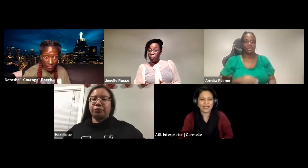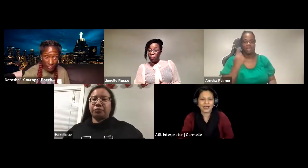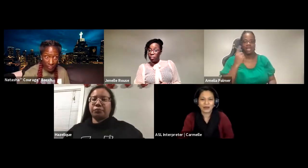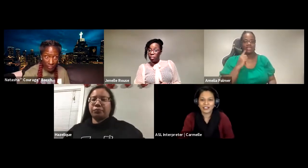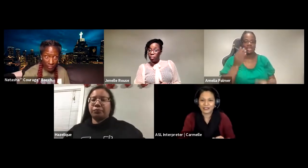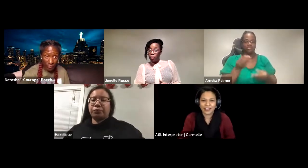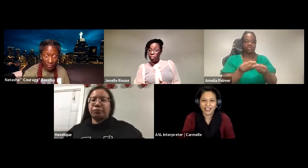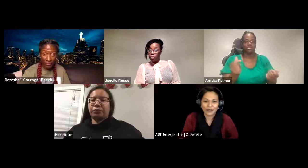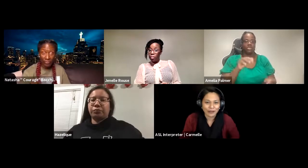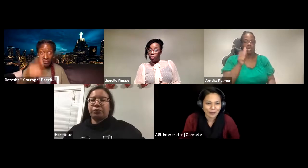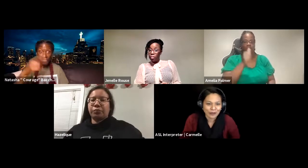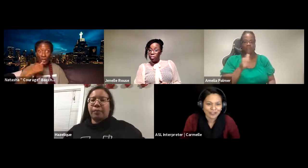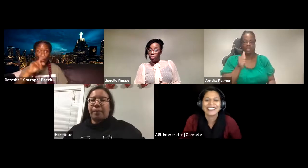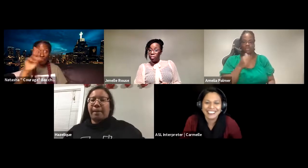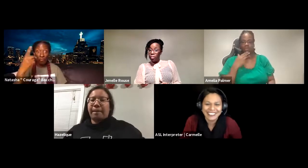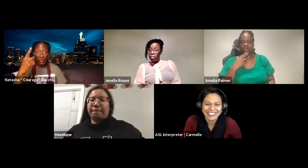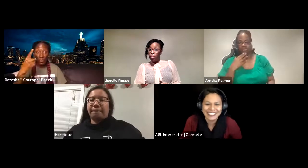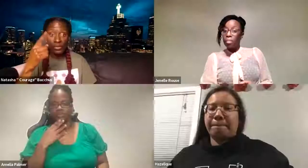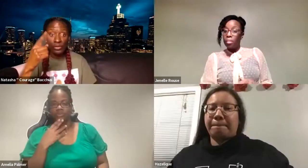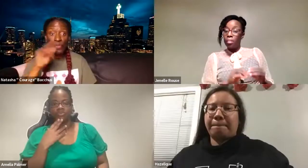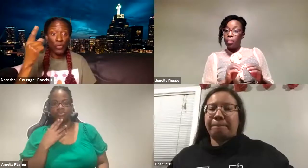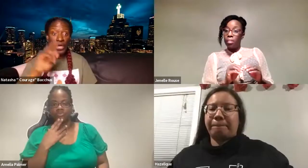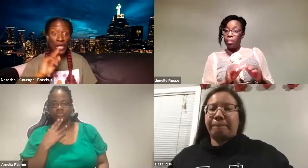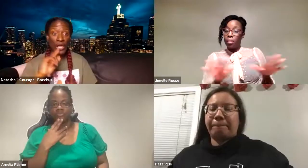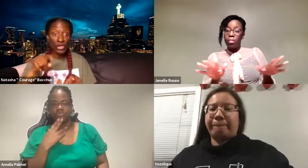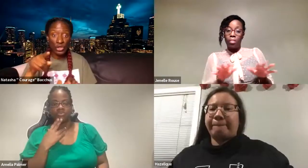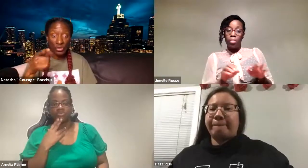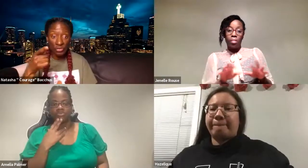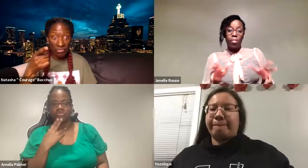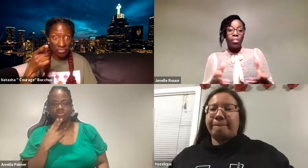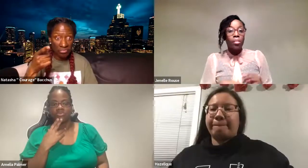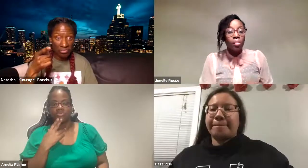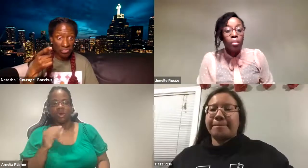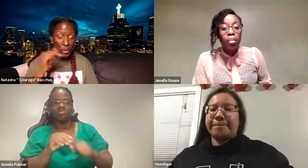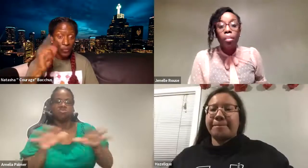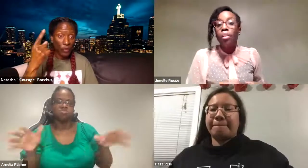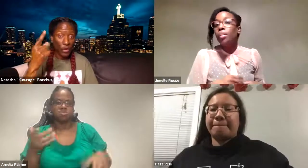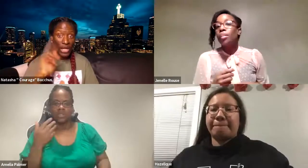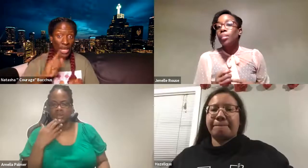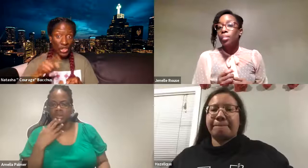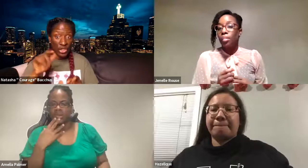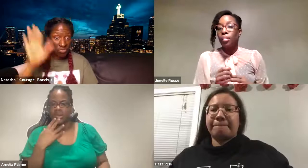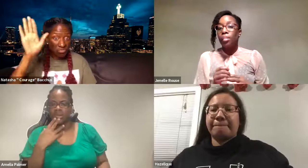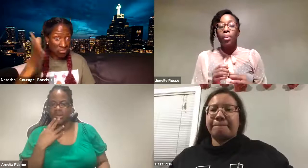and i apologize for that, from the interpreter - okay who wants to go first? asks courage